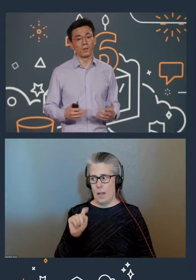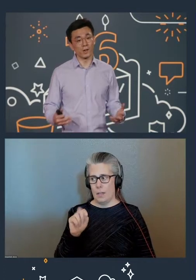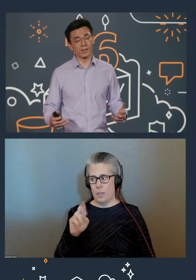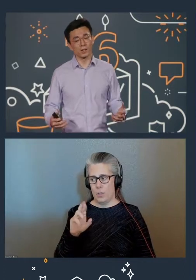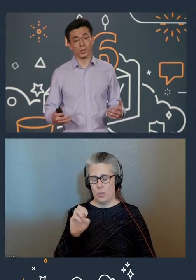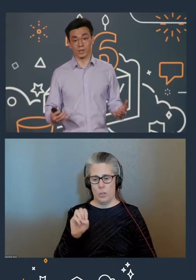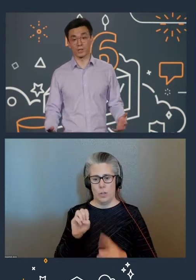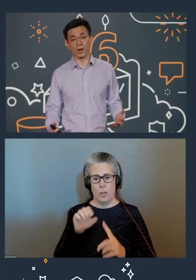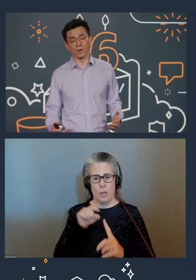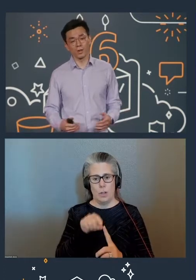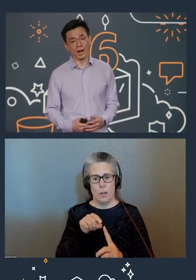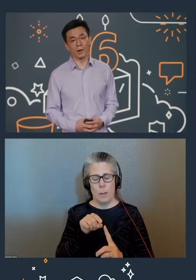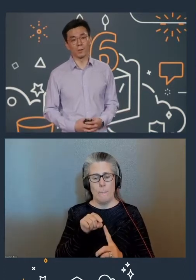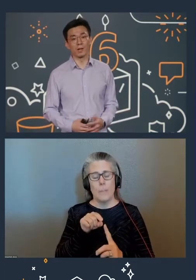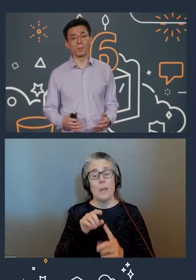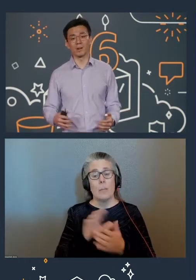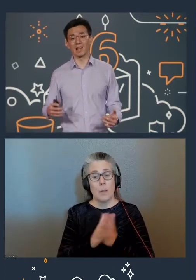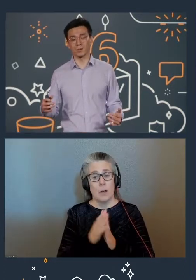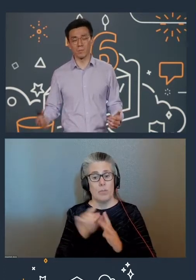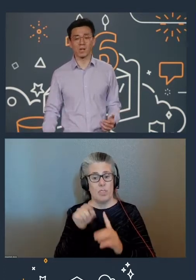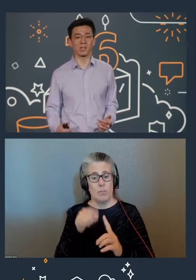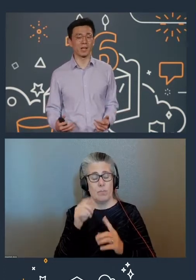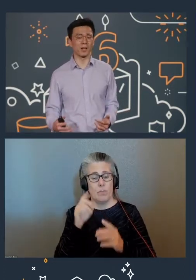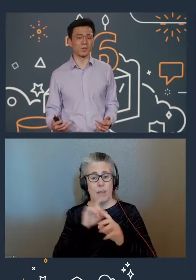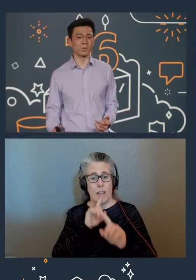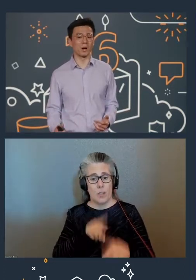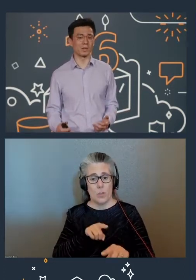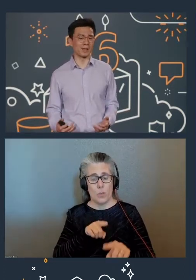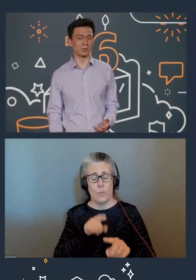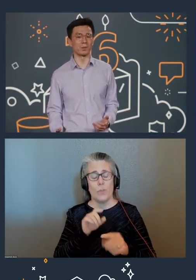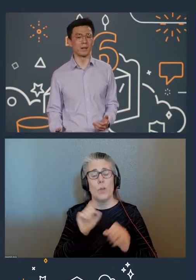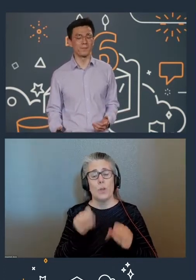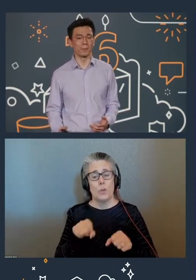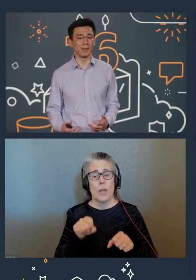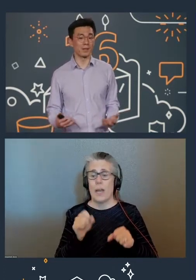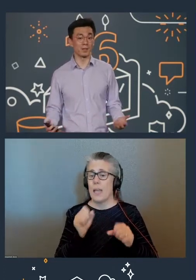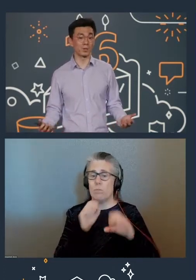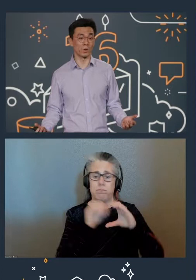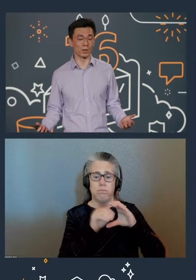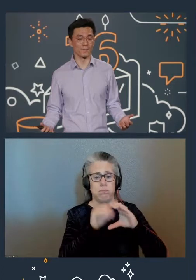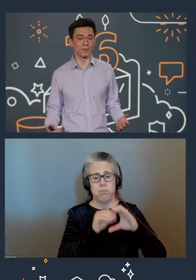First for scale, you can put as much data as you want to S3 and things just work.